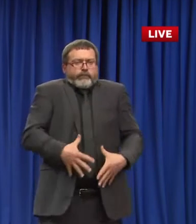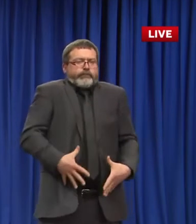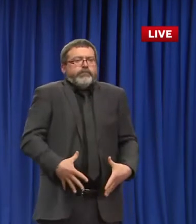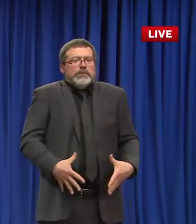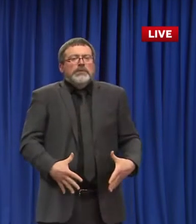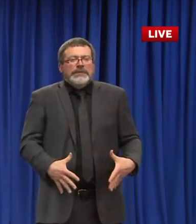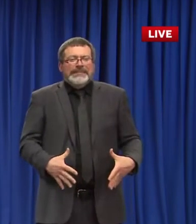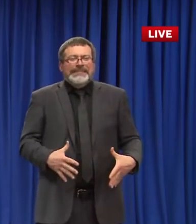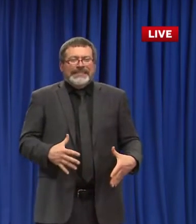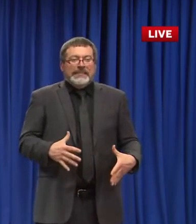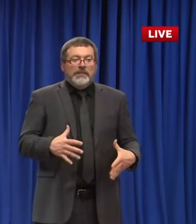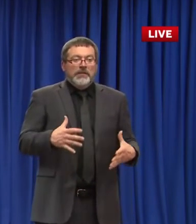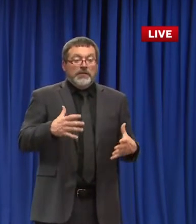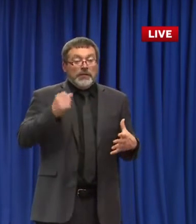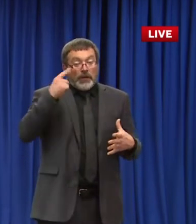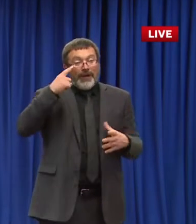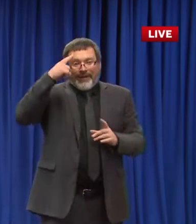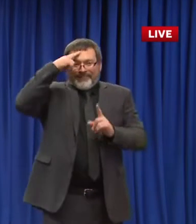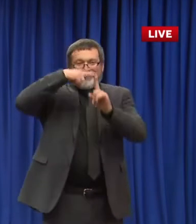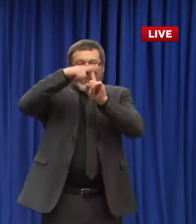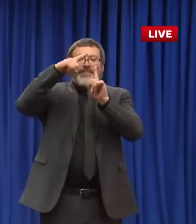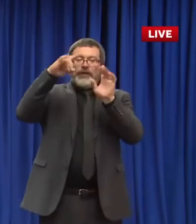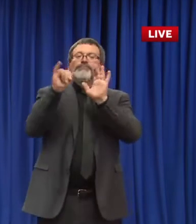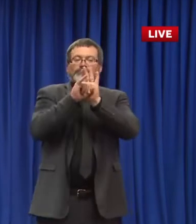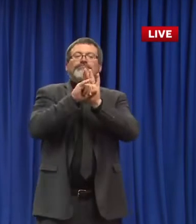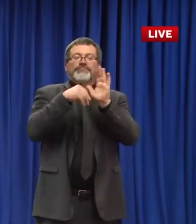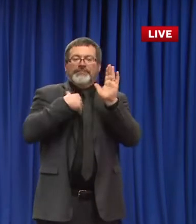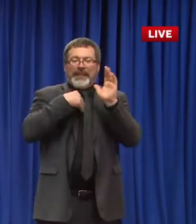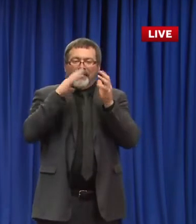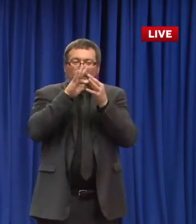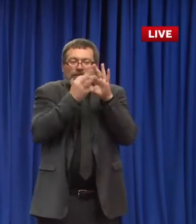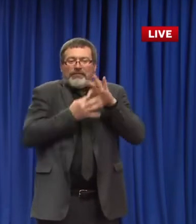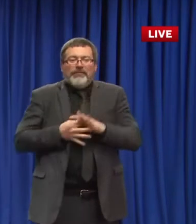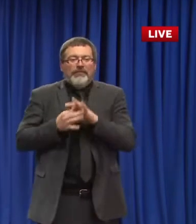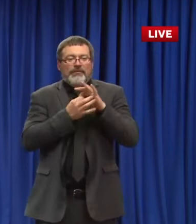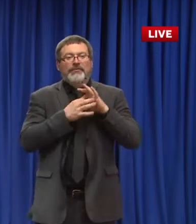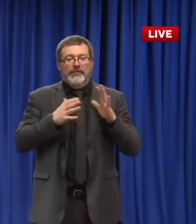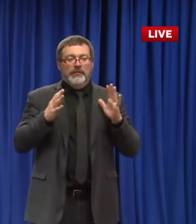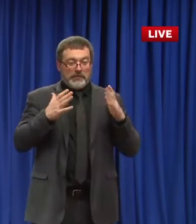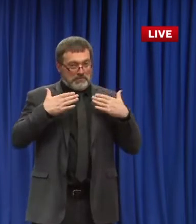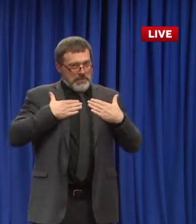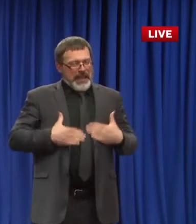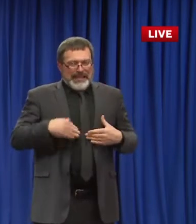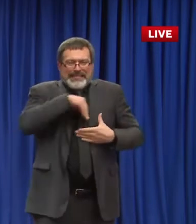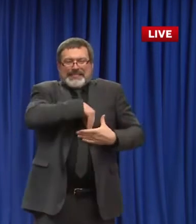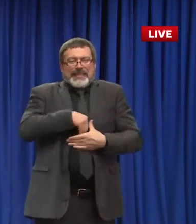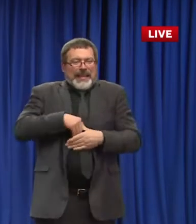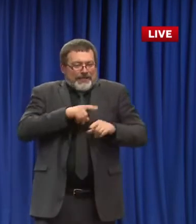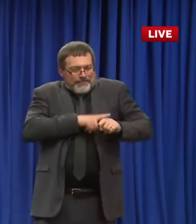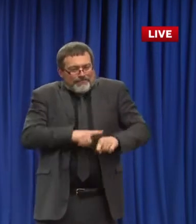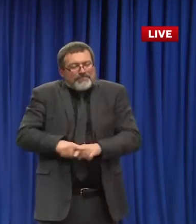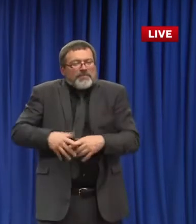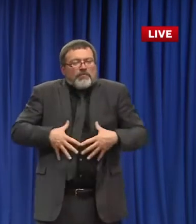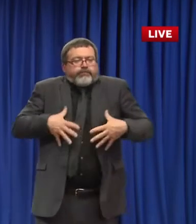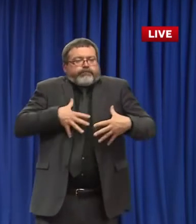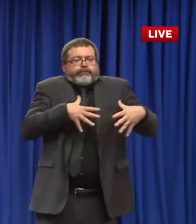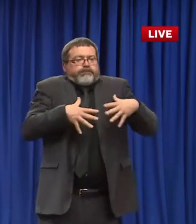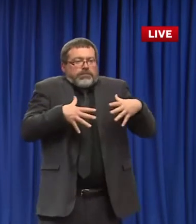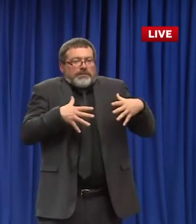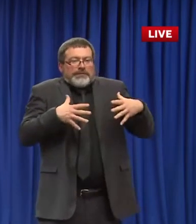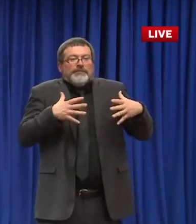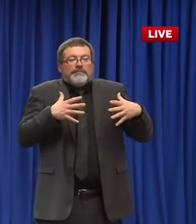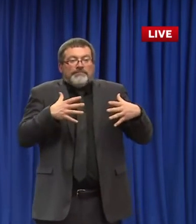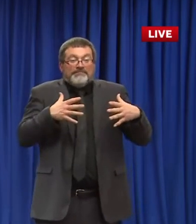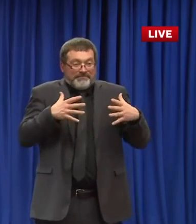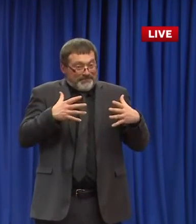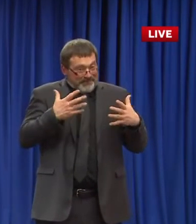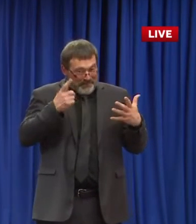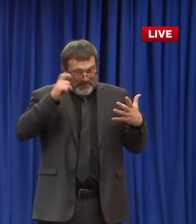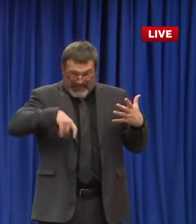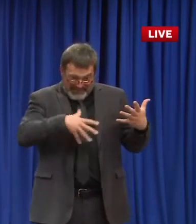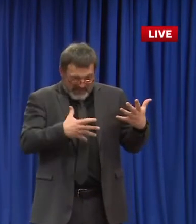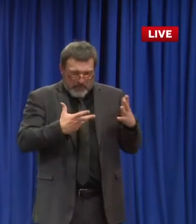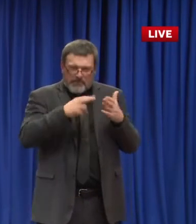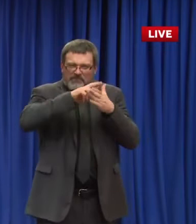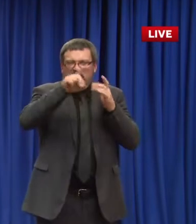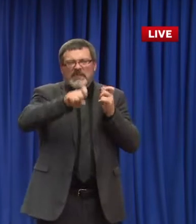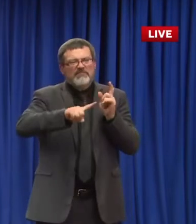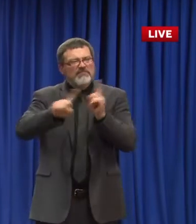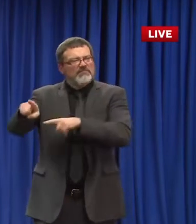SO IT’S NOT JUST IT’S NOT JUST A MILD ILLNESS, YOU KNOW, IT’S FEVER COMBINED WITH MULTIPLE DIFFERENT ORGAN SYSTEMS INVOLVED EVIDENCE OF WHOLE BODY INFLAMMATION.